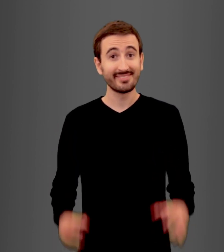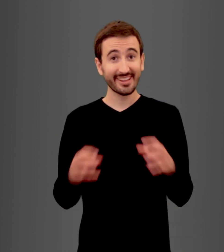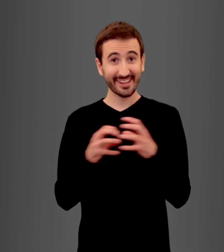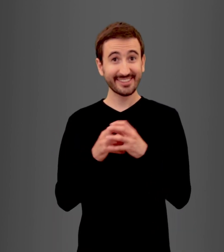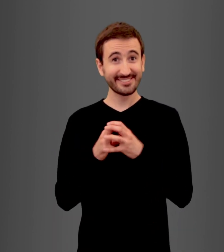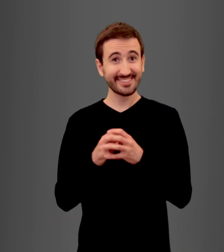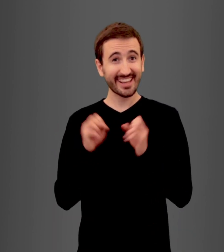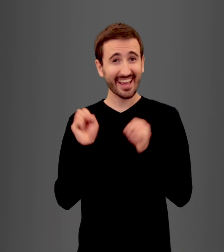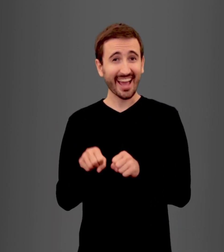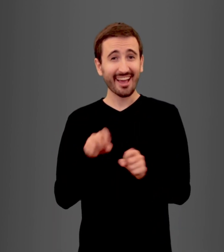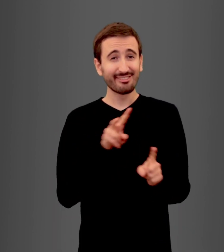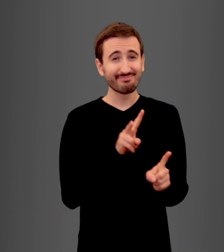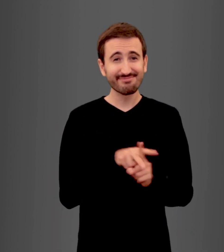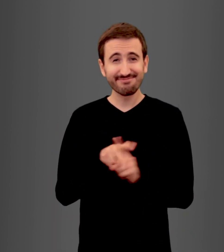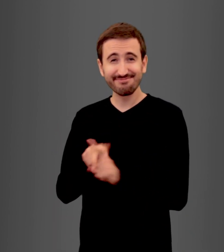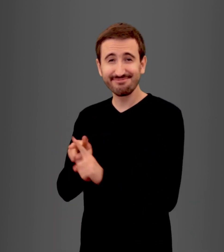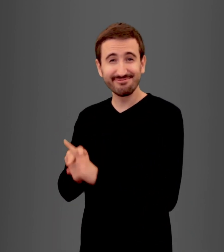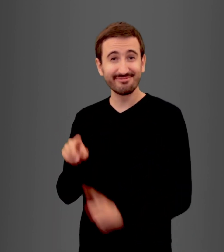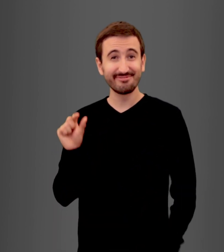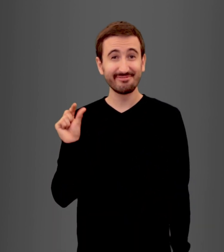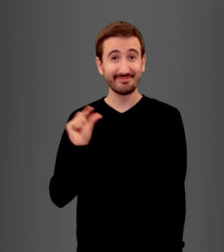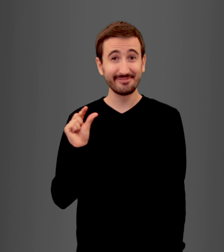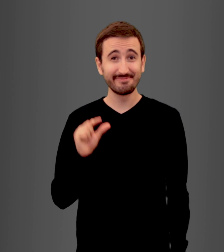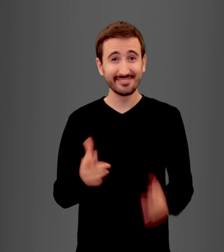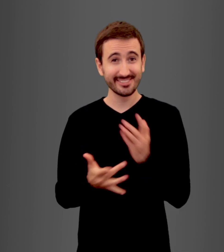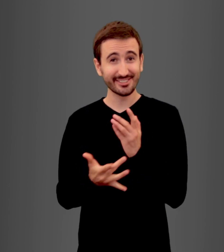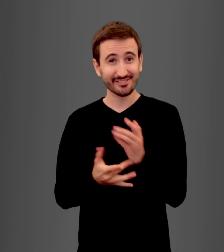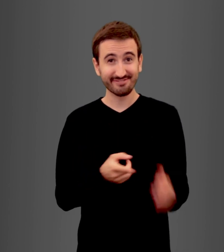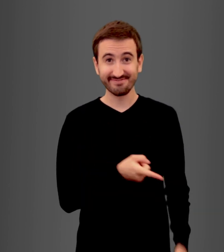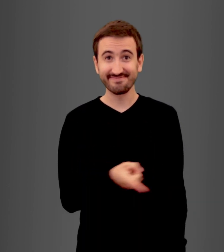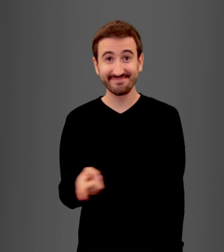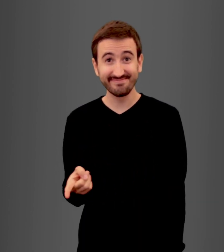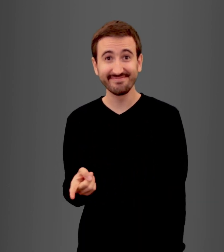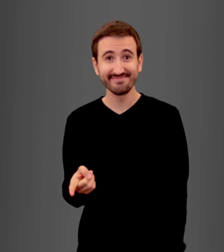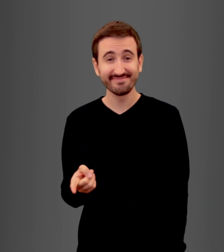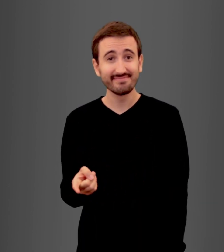Color centers can be very useful for a variety of quantum technologies.